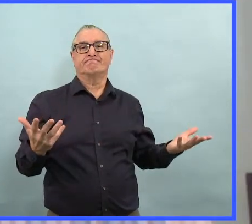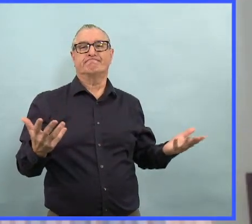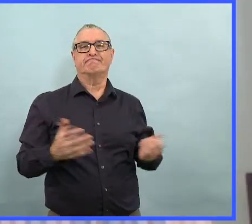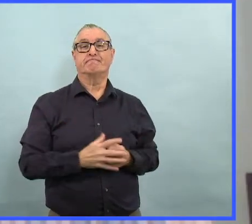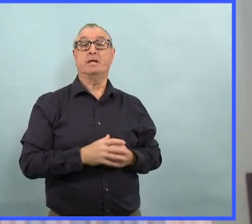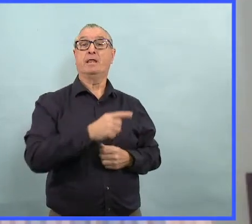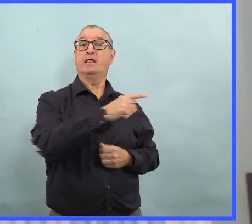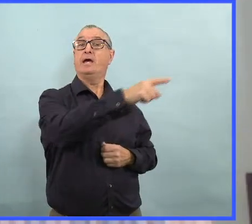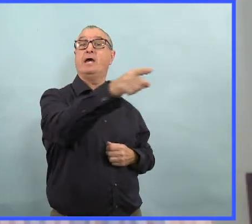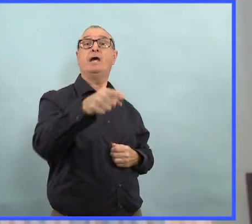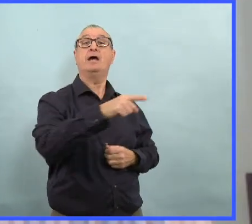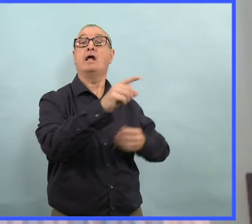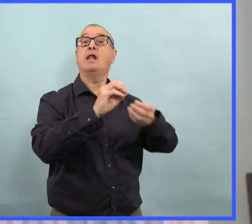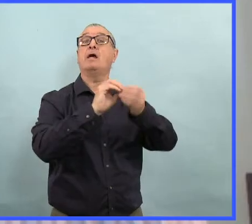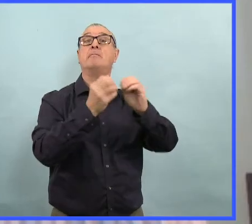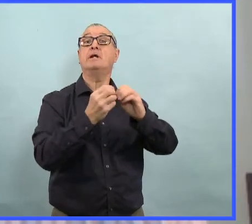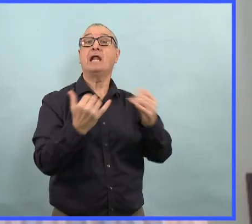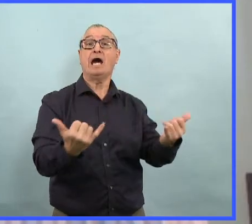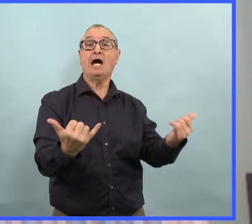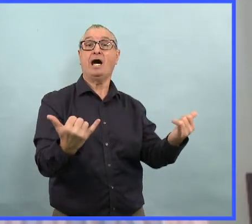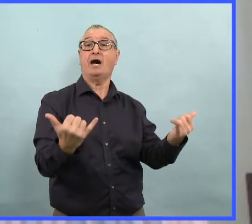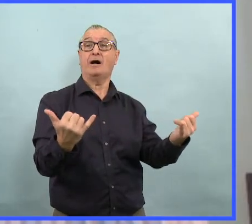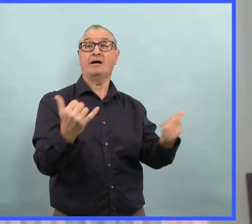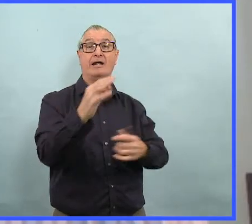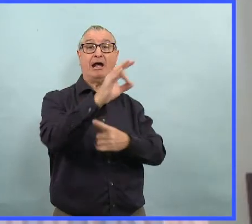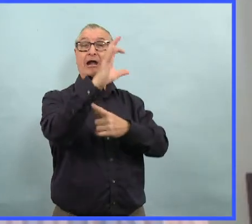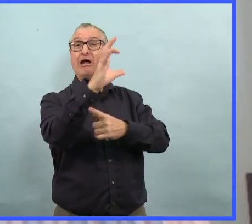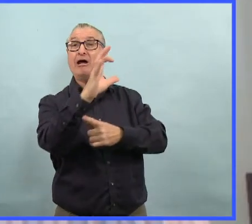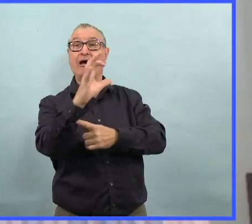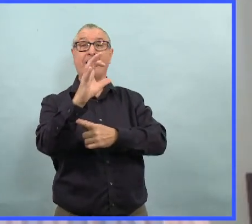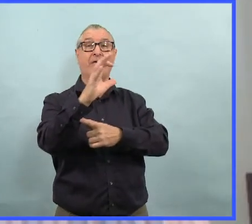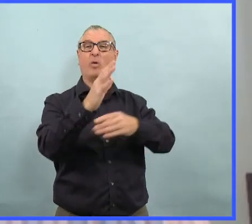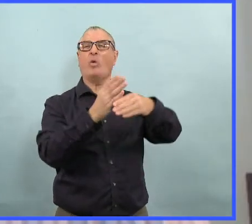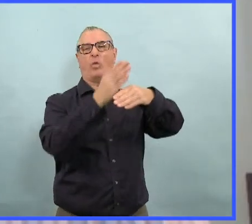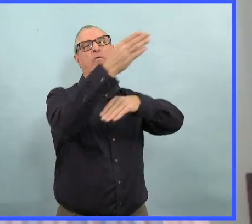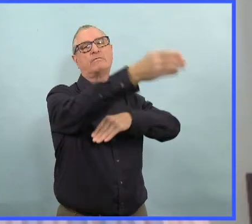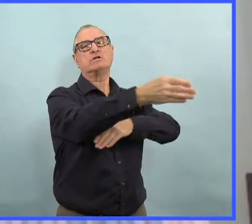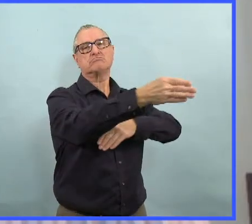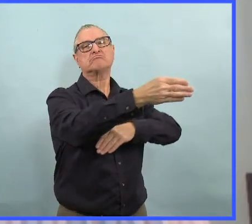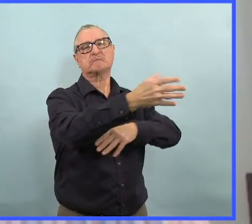that it's only a fraction of positive tests we know that a a certain proportion of the many